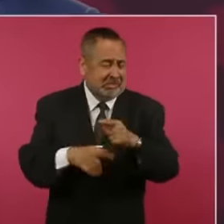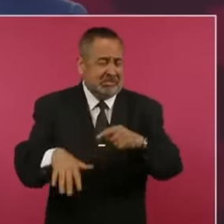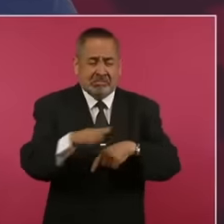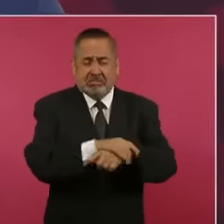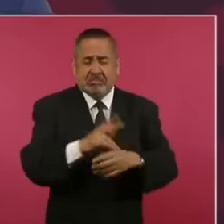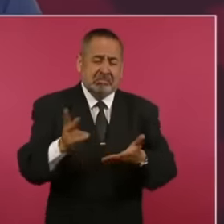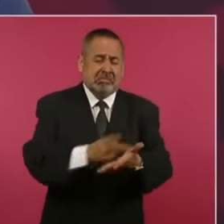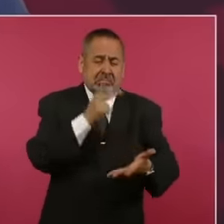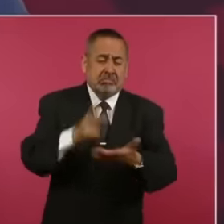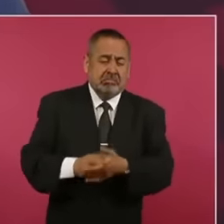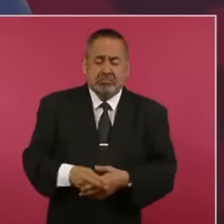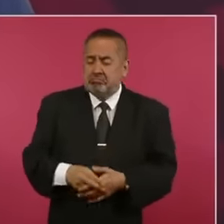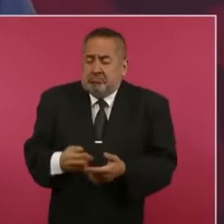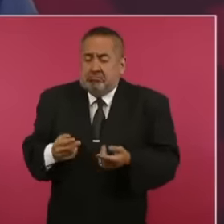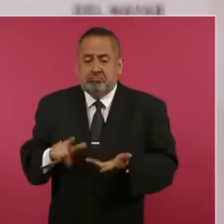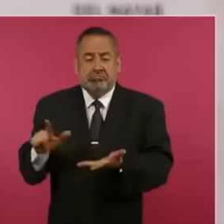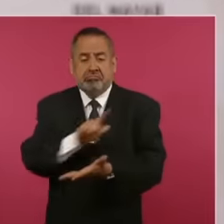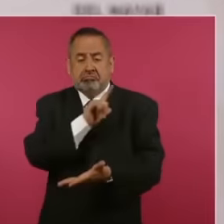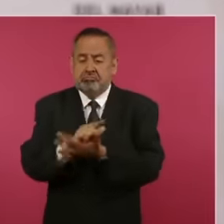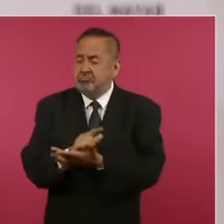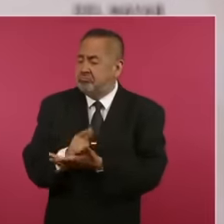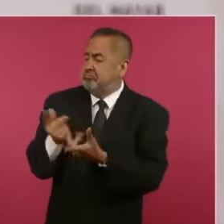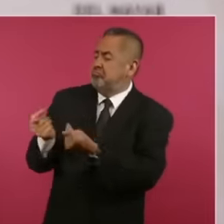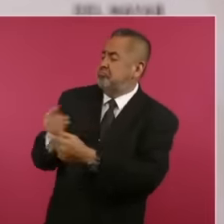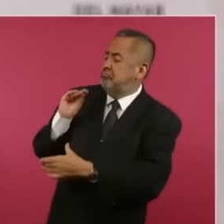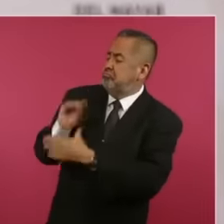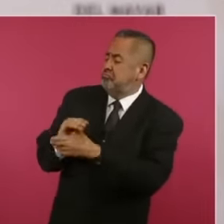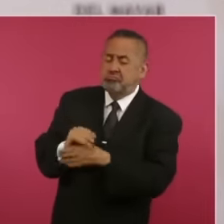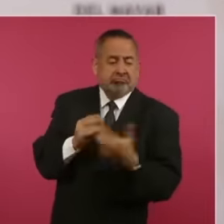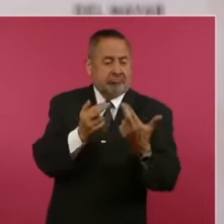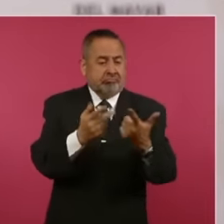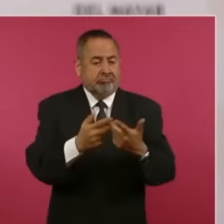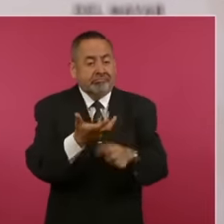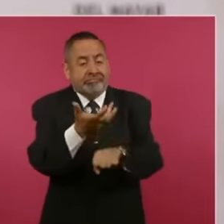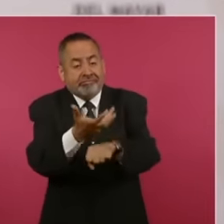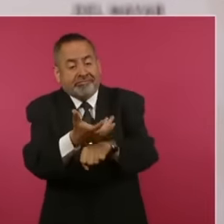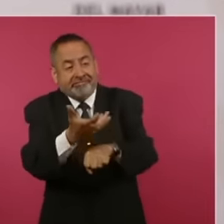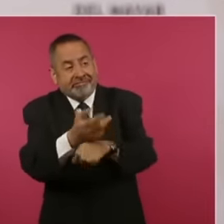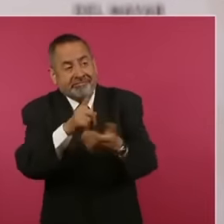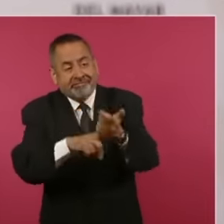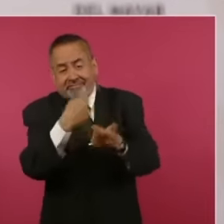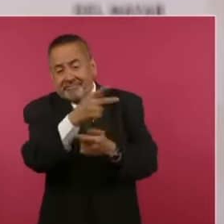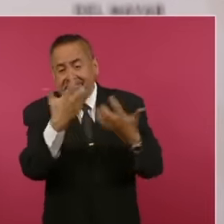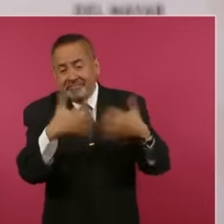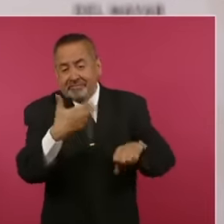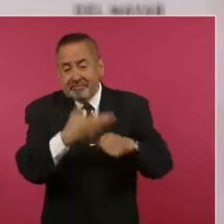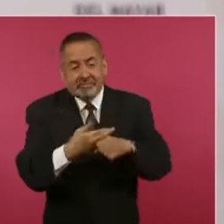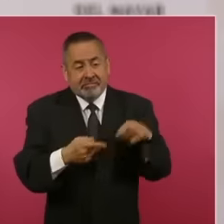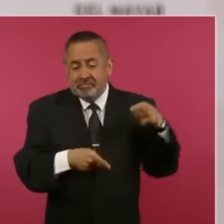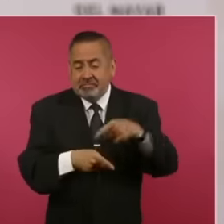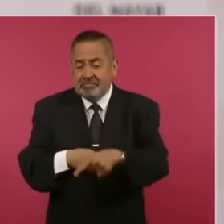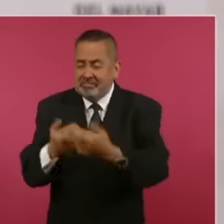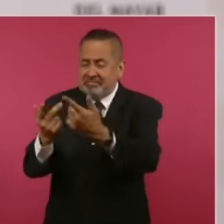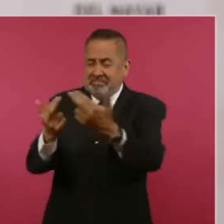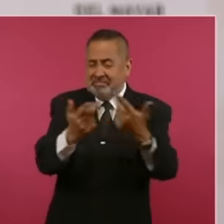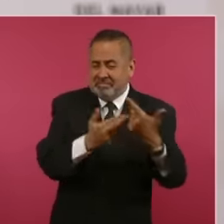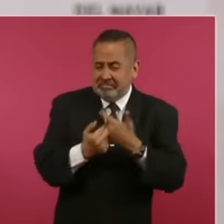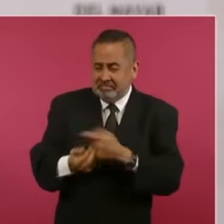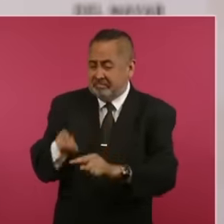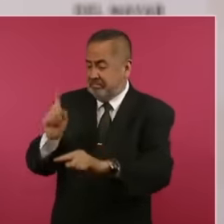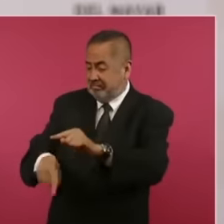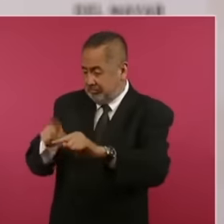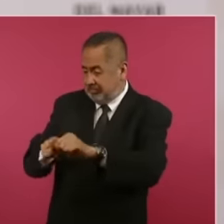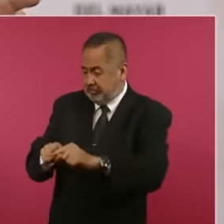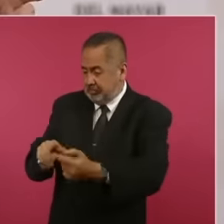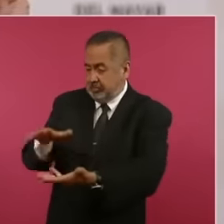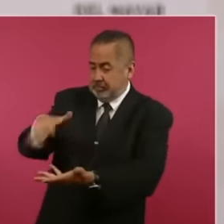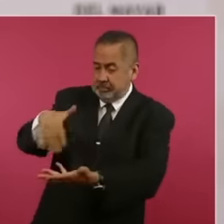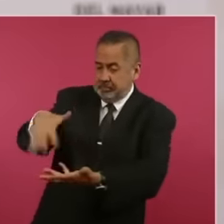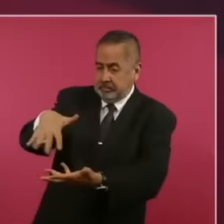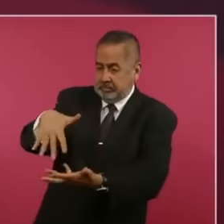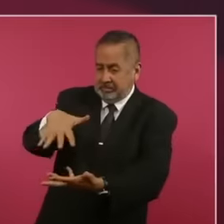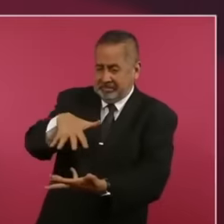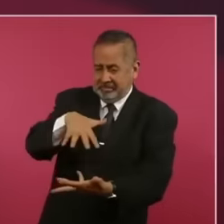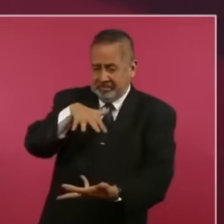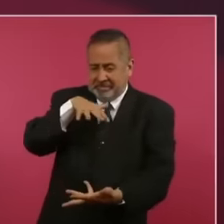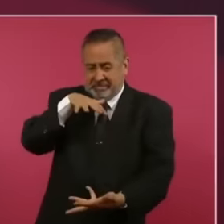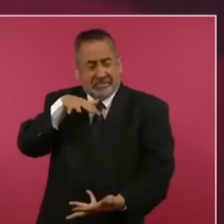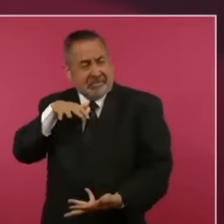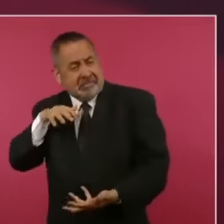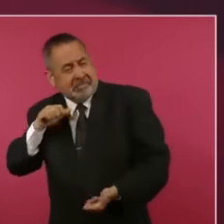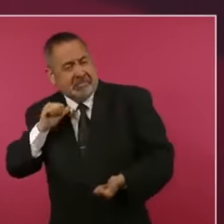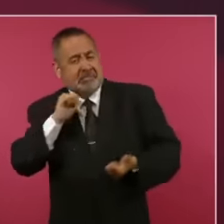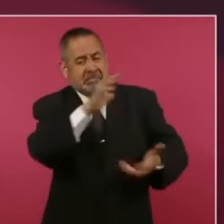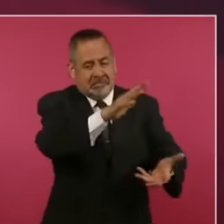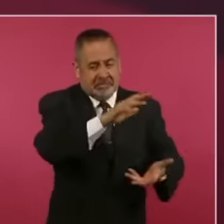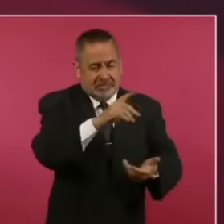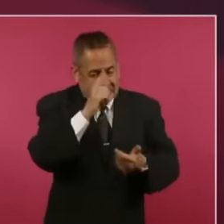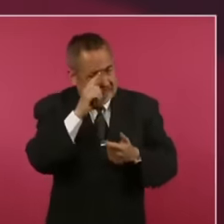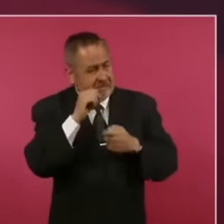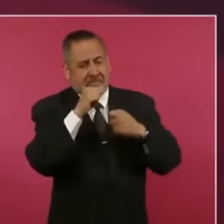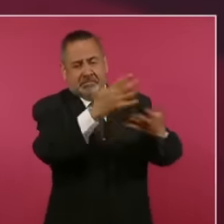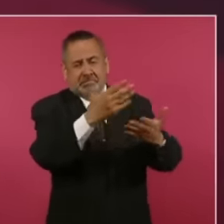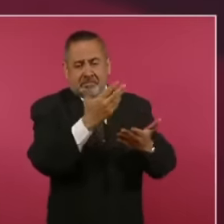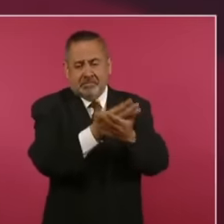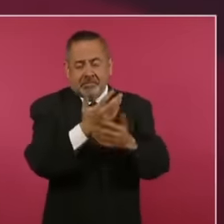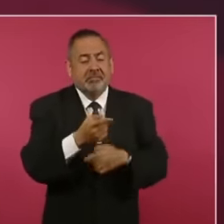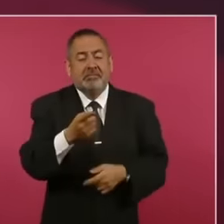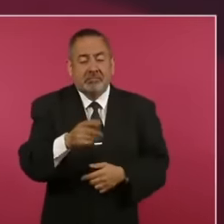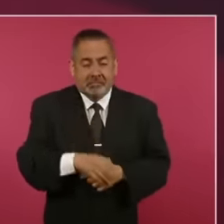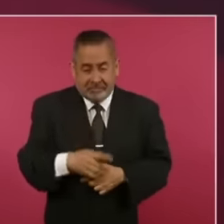an American company has been doing with impunity that takes away, imagine those cenotes, we are talking about a